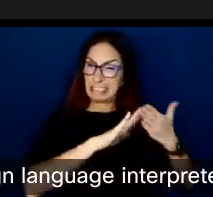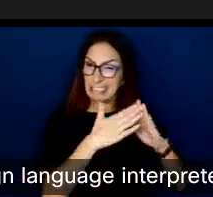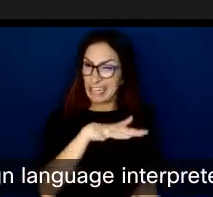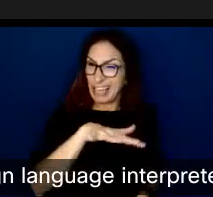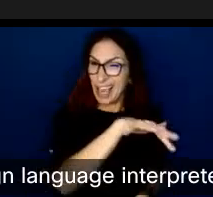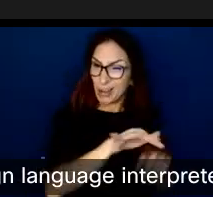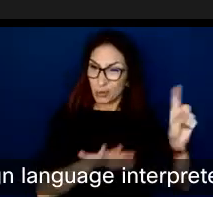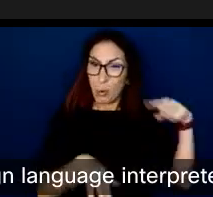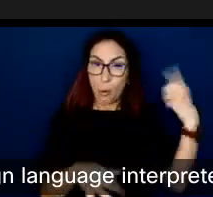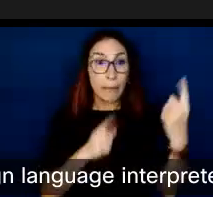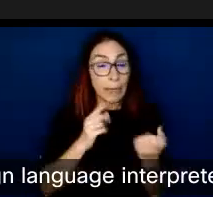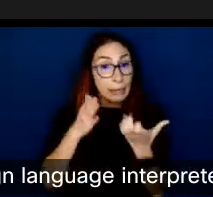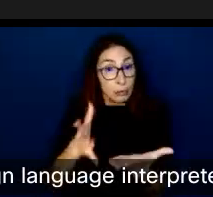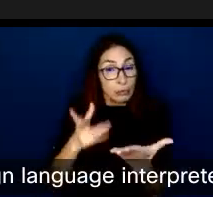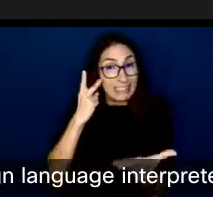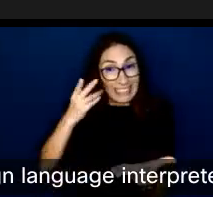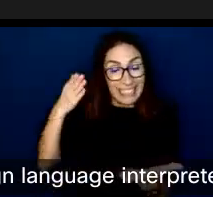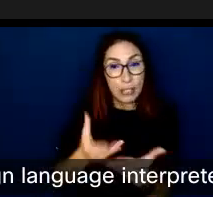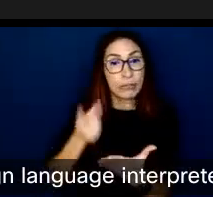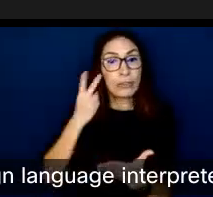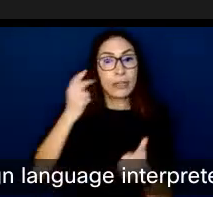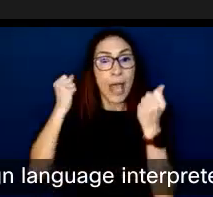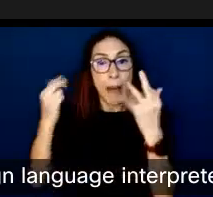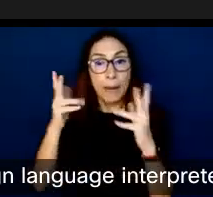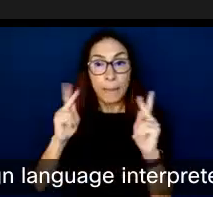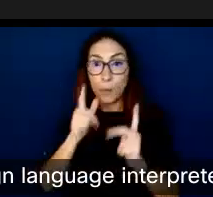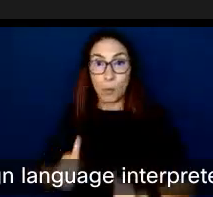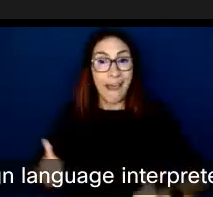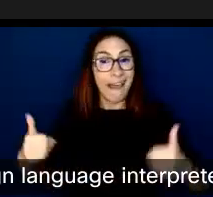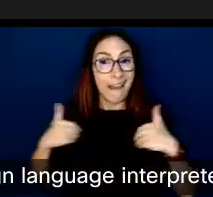people living with HIV in the city of Minneapolis, which is